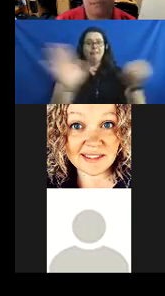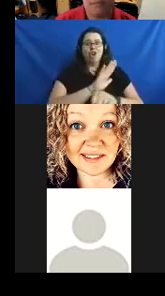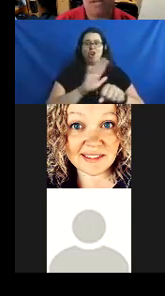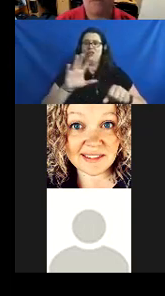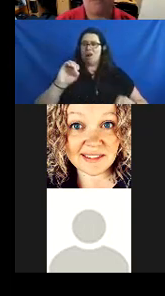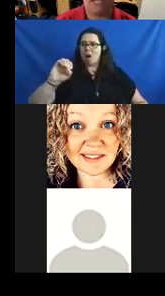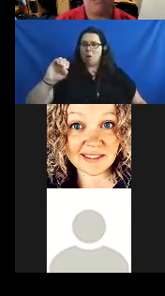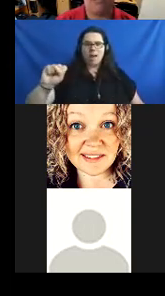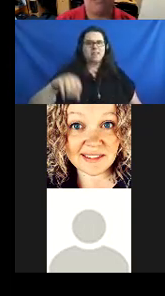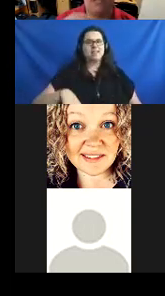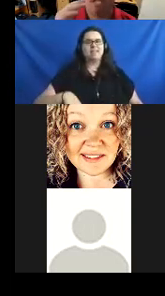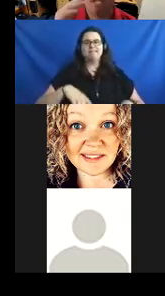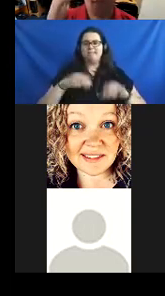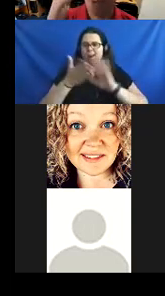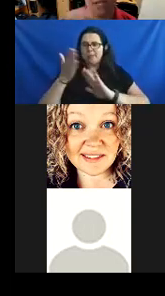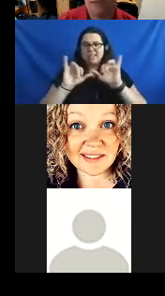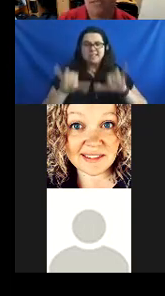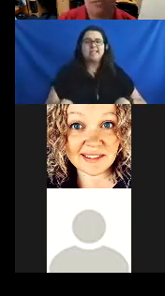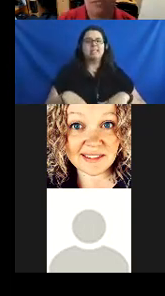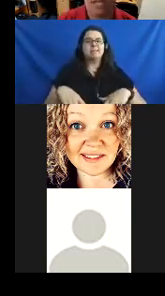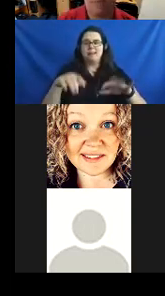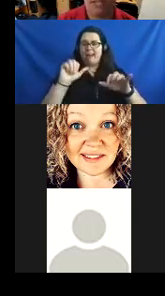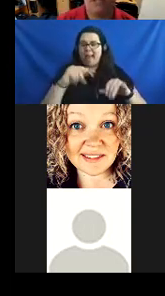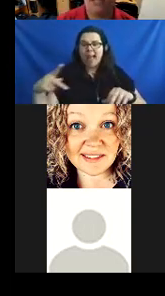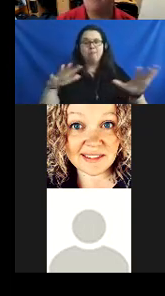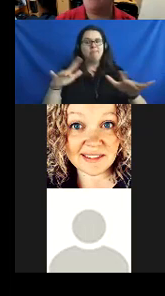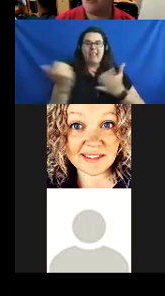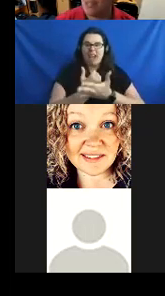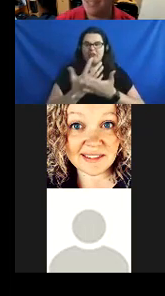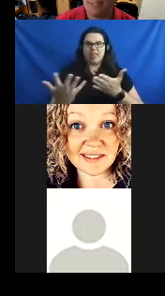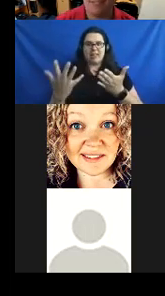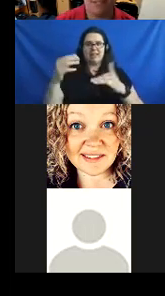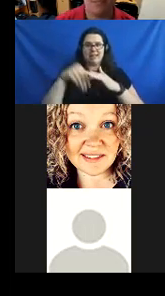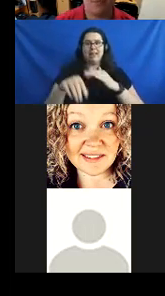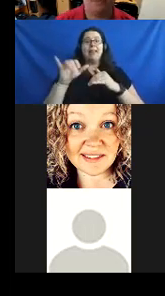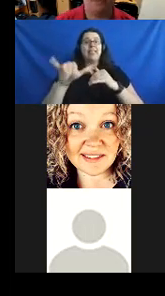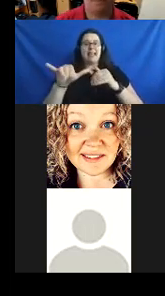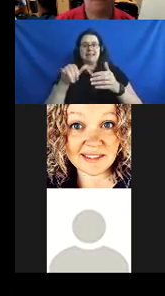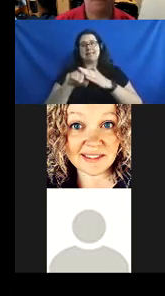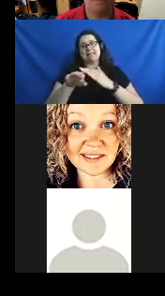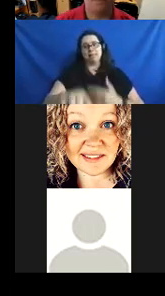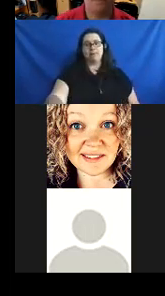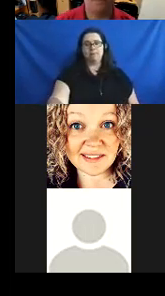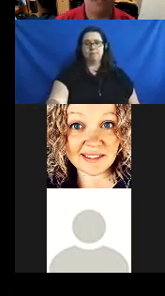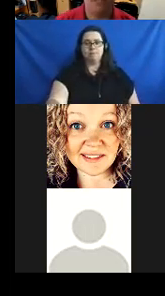APPLICATIONS AND EVERYTHING WITHIN THE APPLICATION THAT IS ACCESSIBLE.